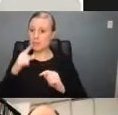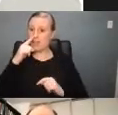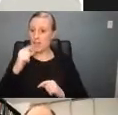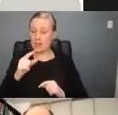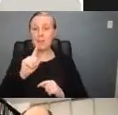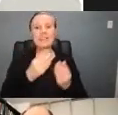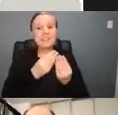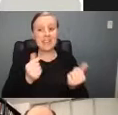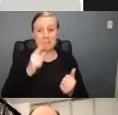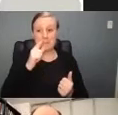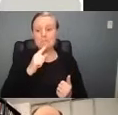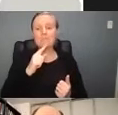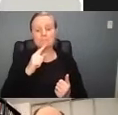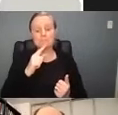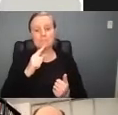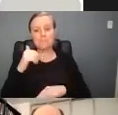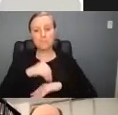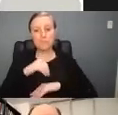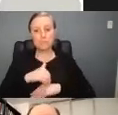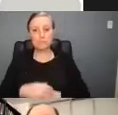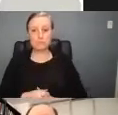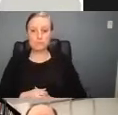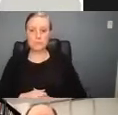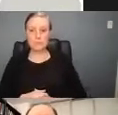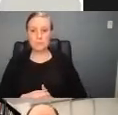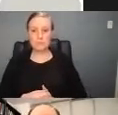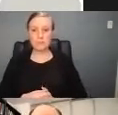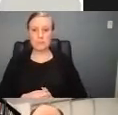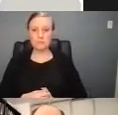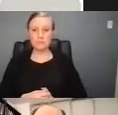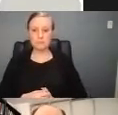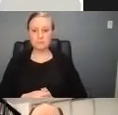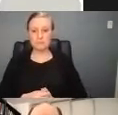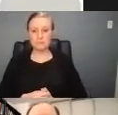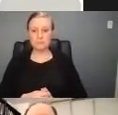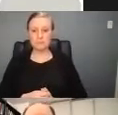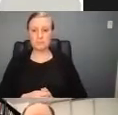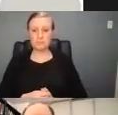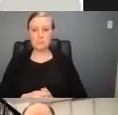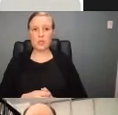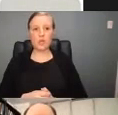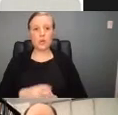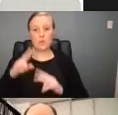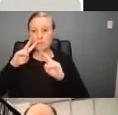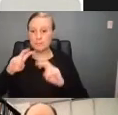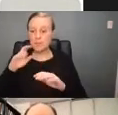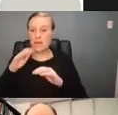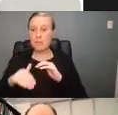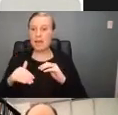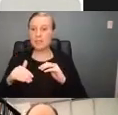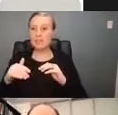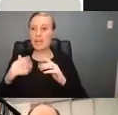as we'll see, especially when we look at lower income households and other groups. So although